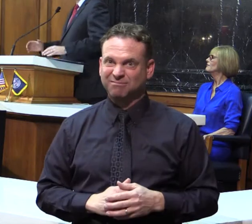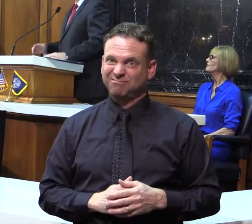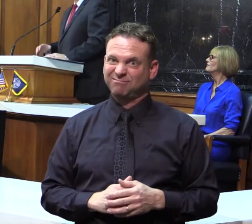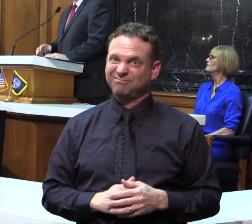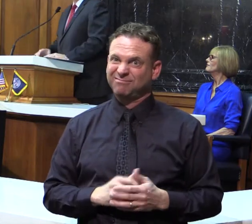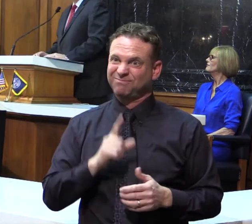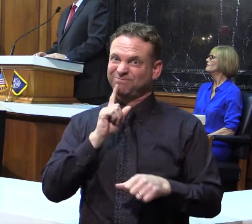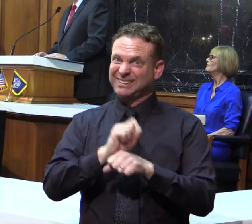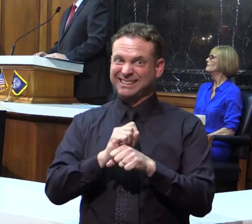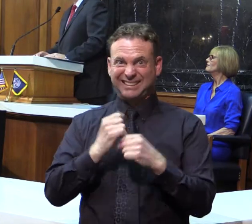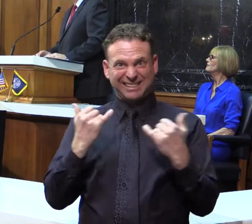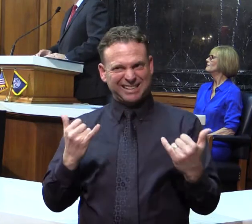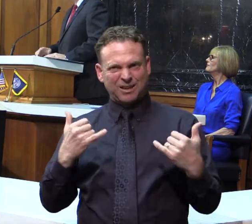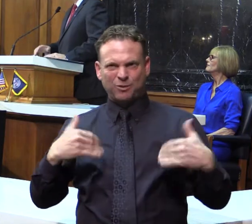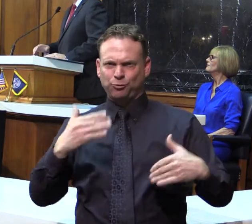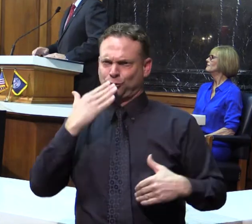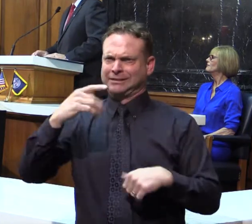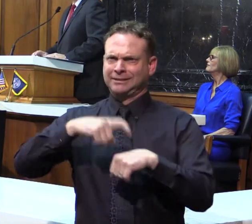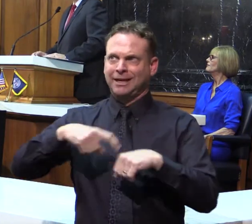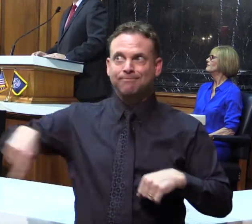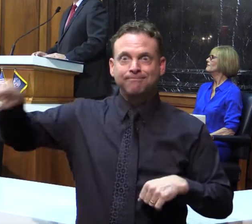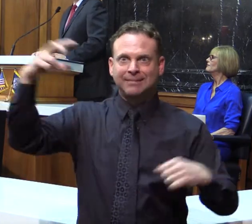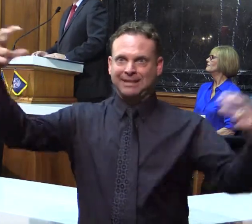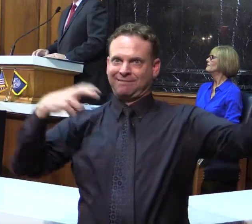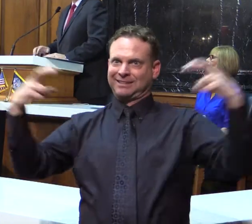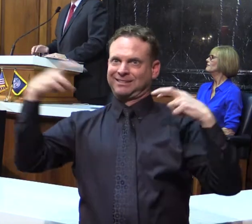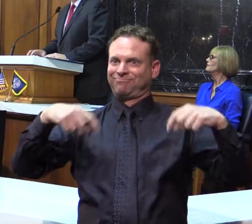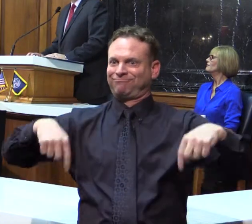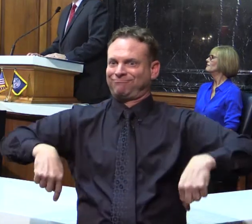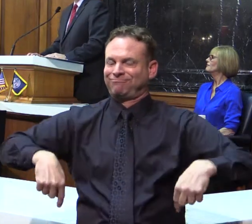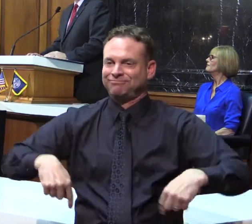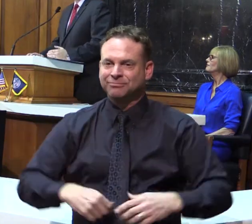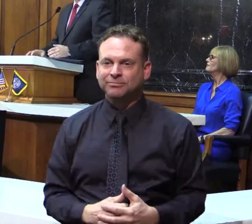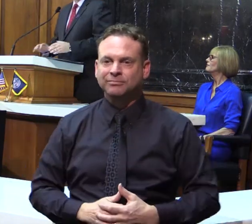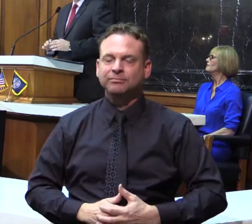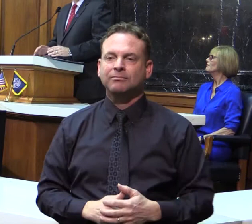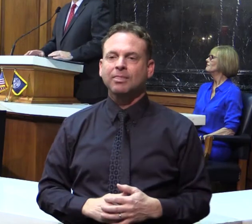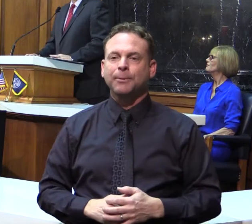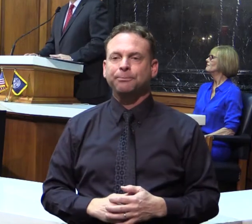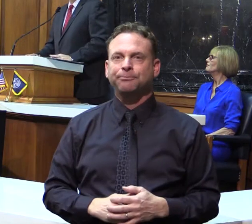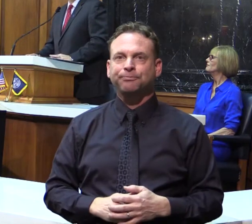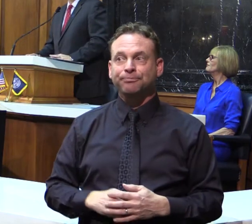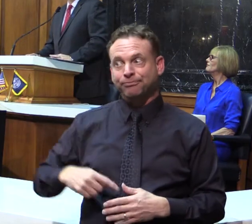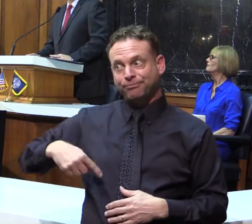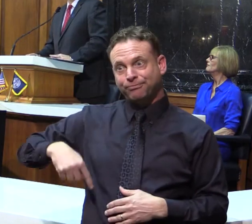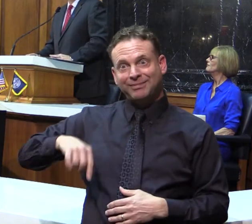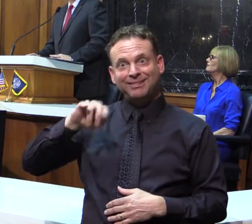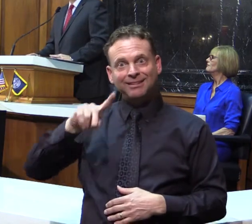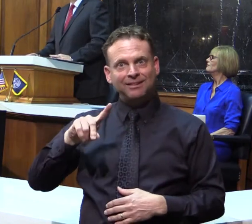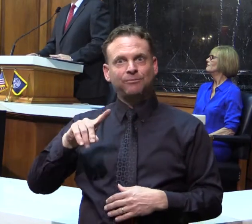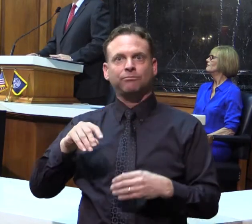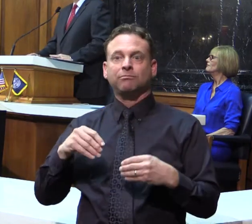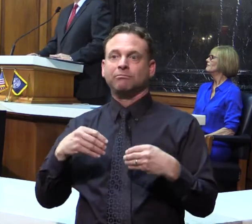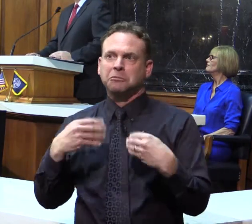Indiana offers the certainty, stability and predictability that very few of our competitors